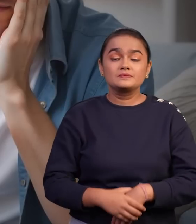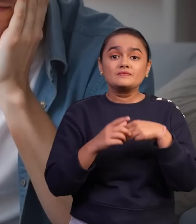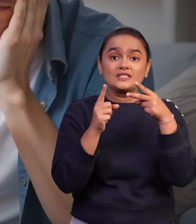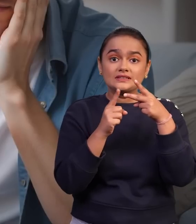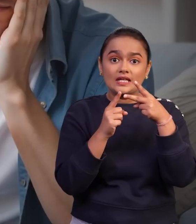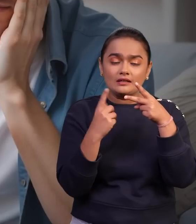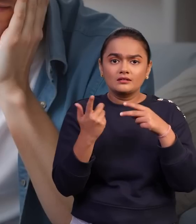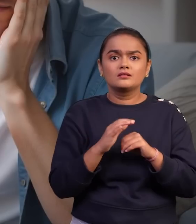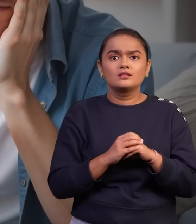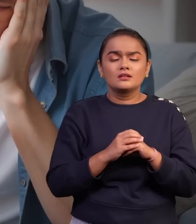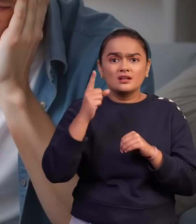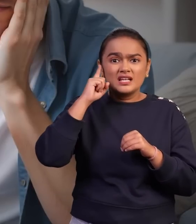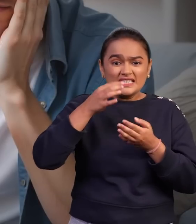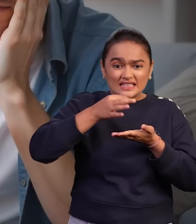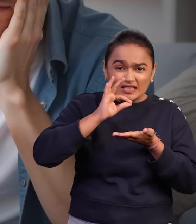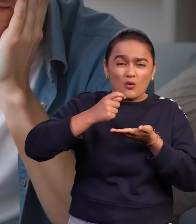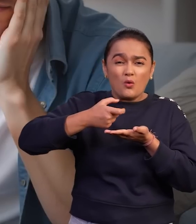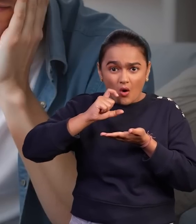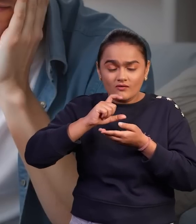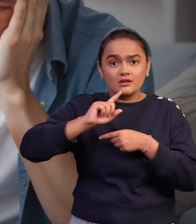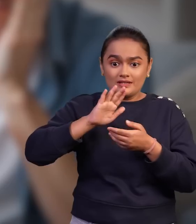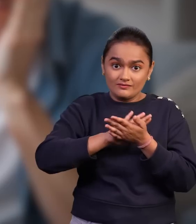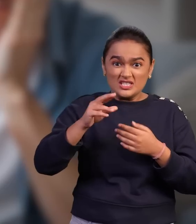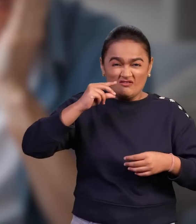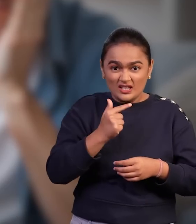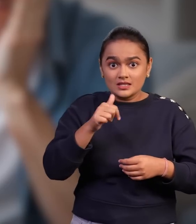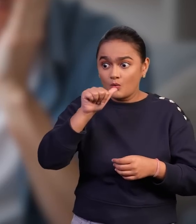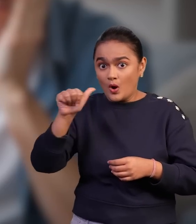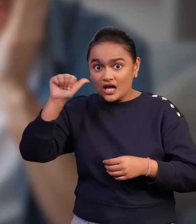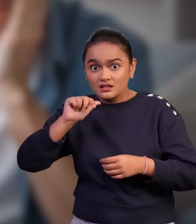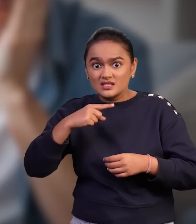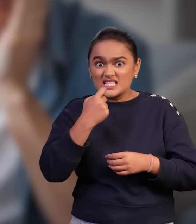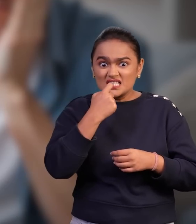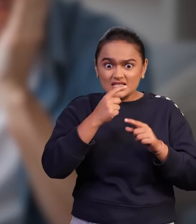2. Does drinking water immediately after tea or coffee harm your teeth?